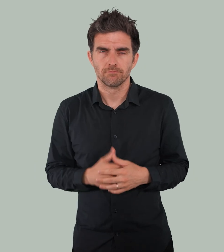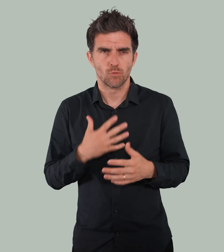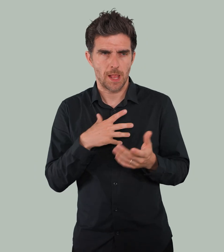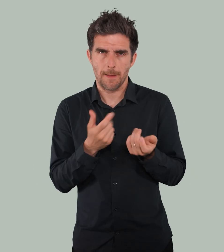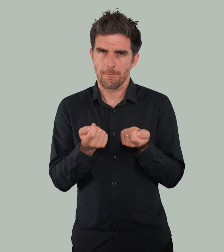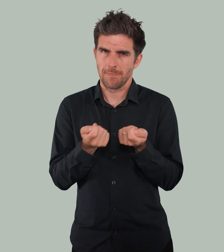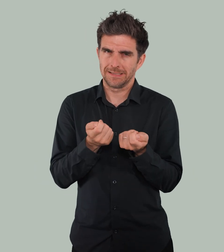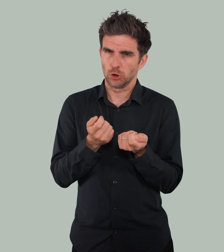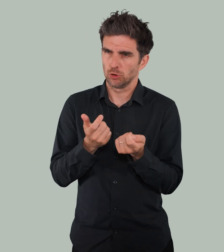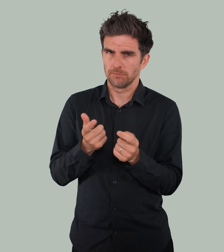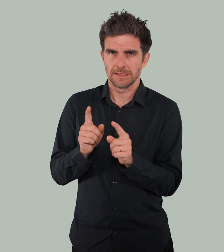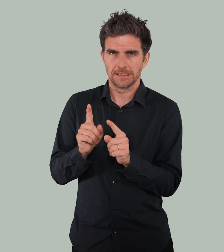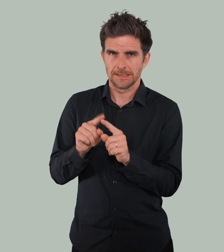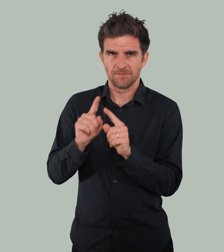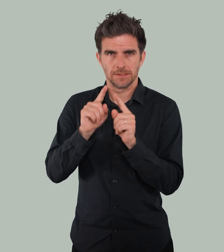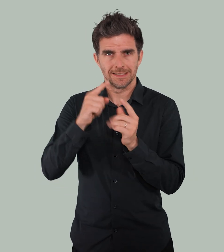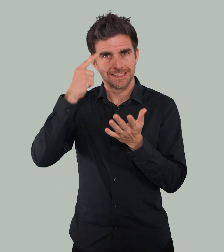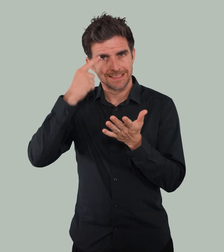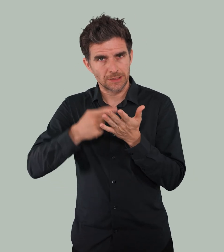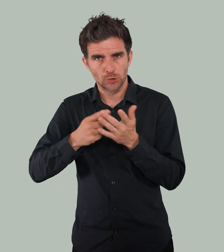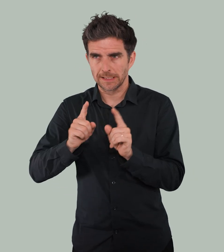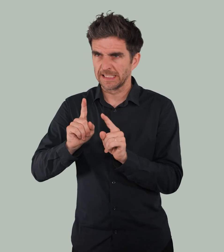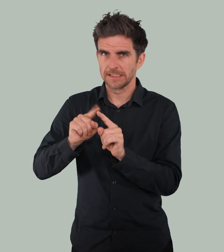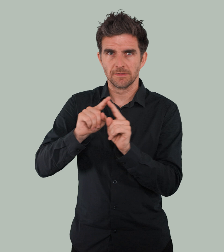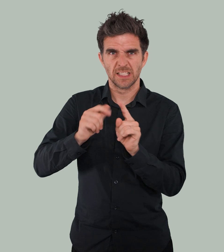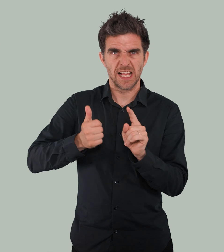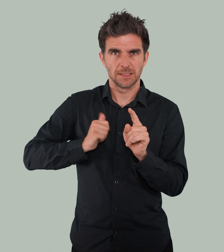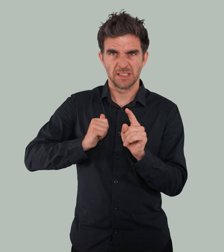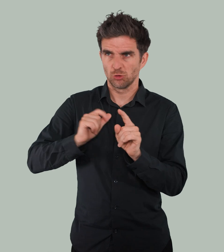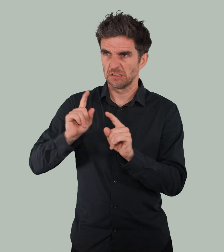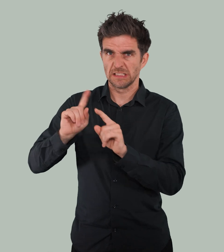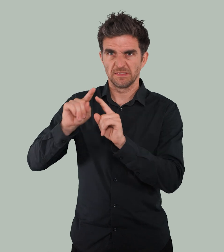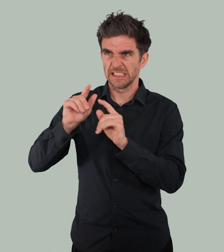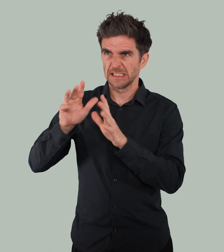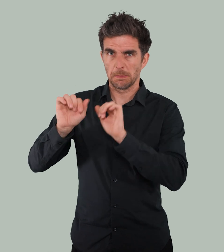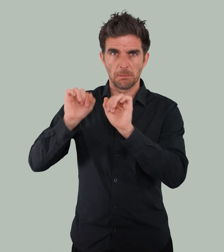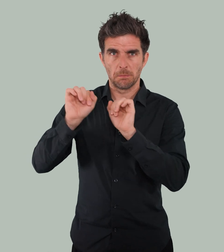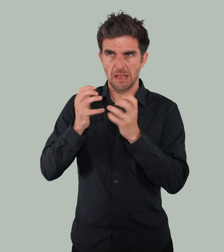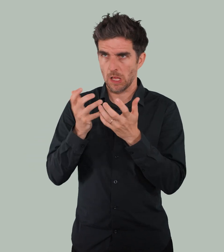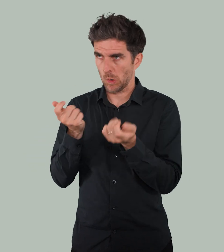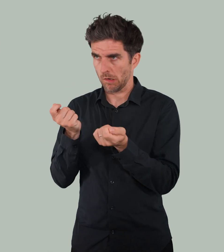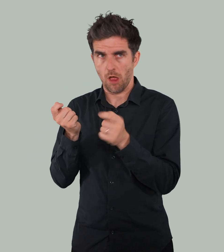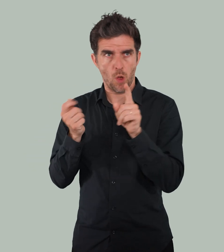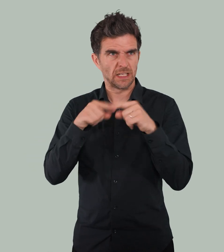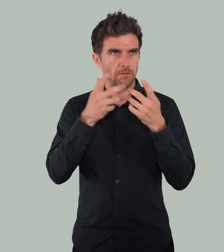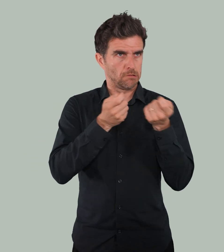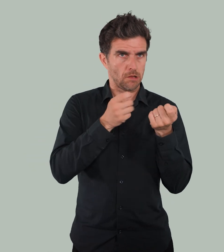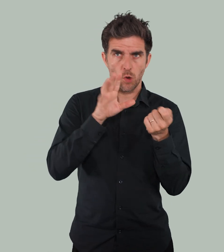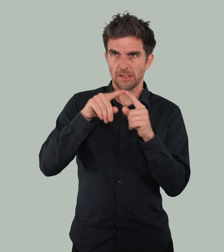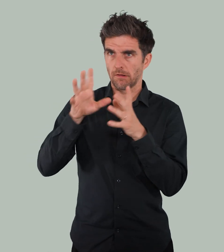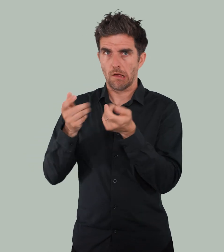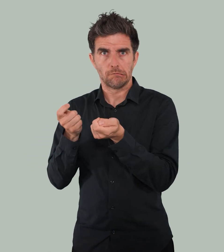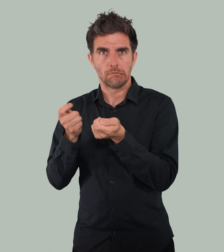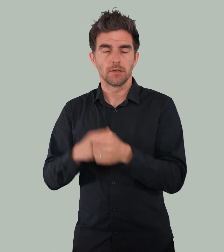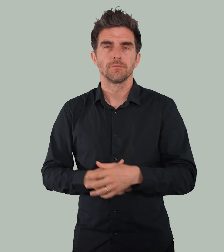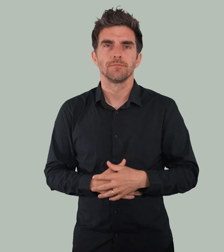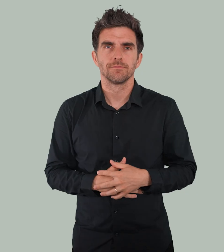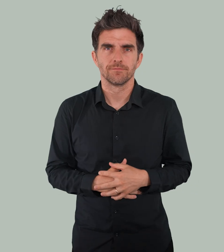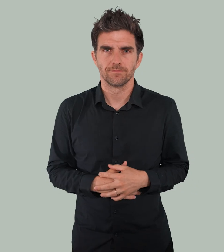manage differing decisions or expectations across systems